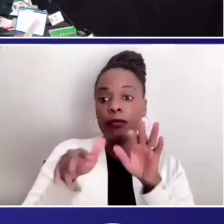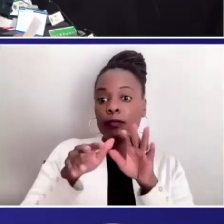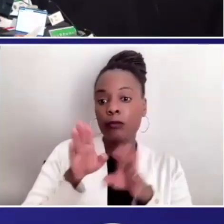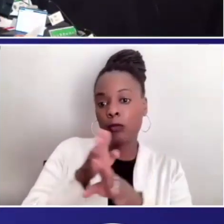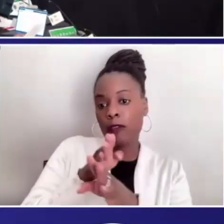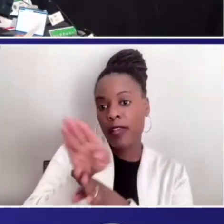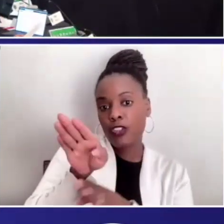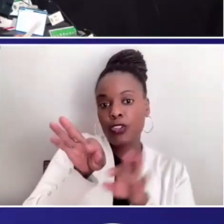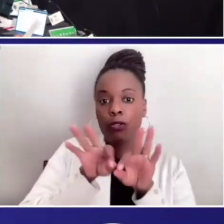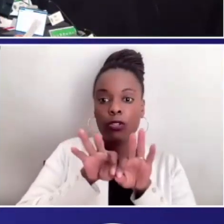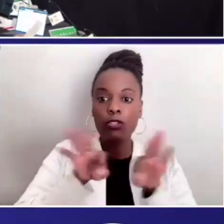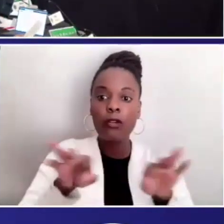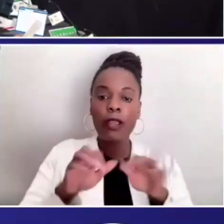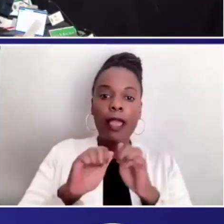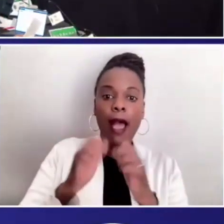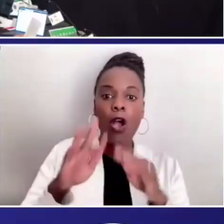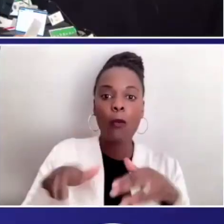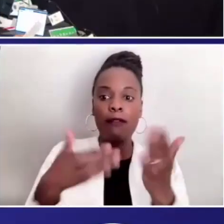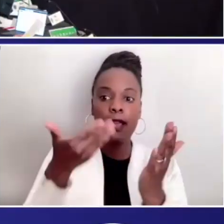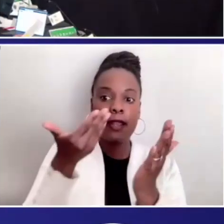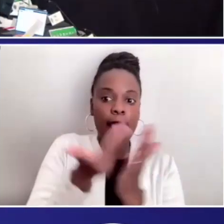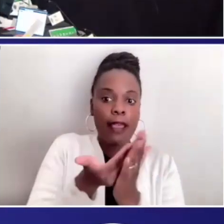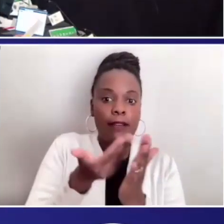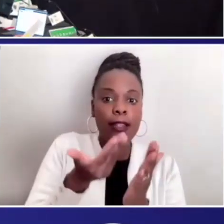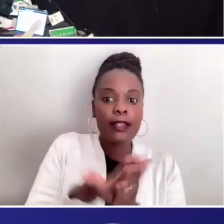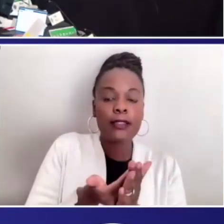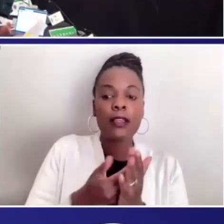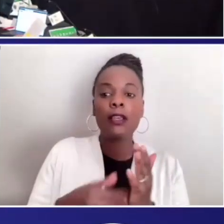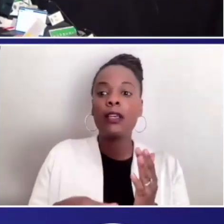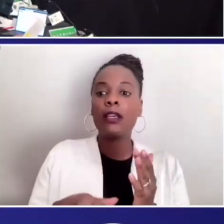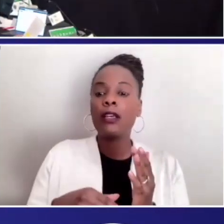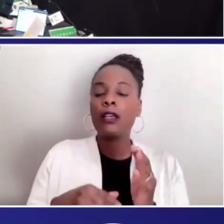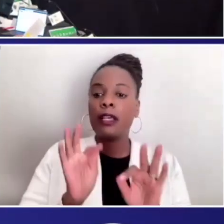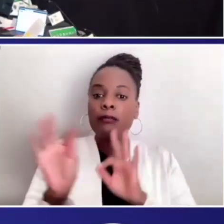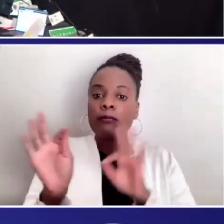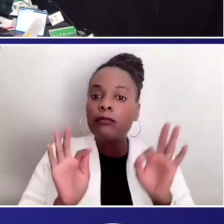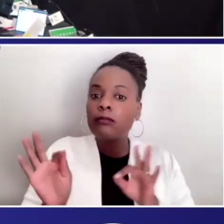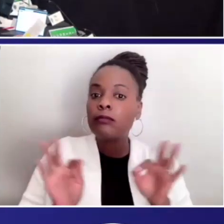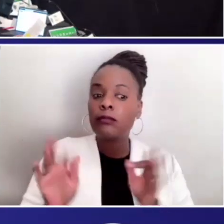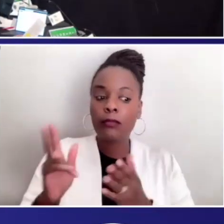providing clear and conspicuous information describing such program of study to current